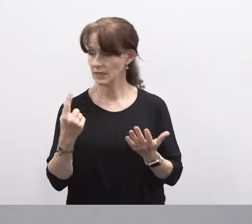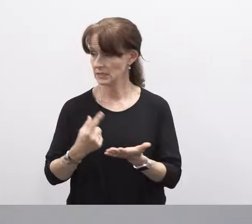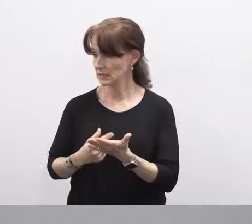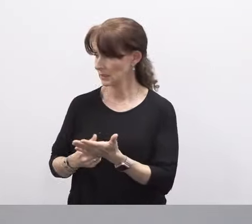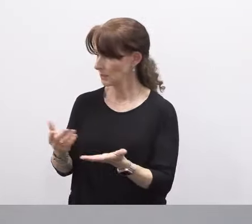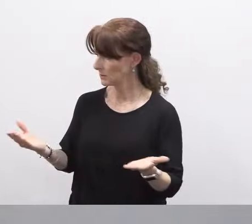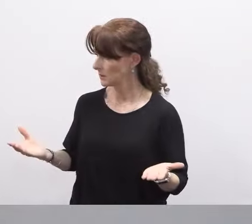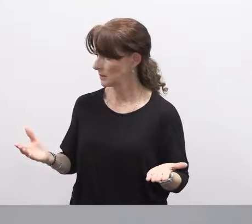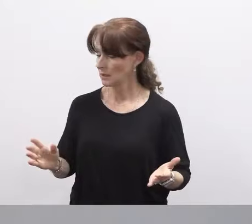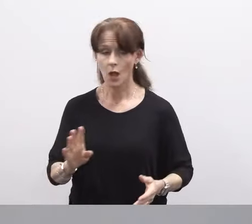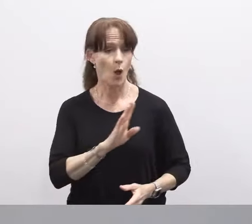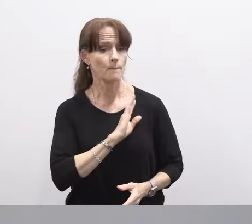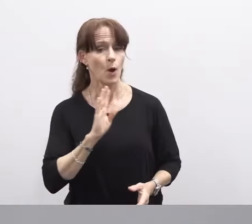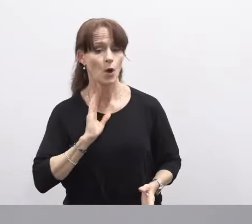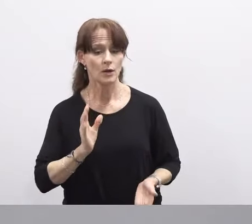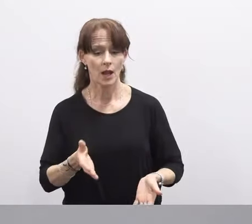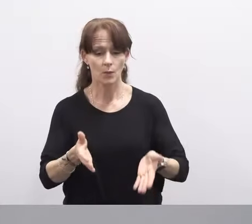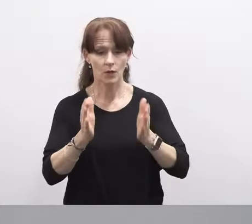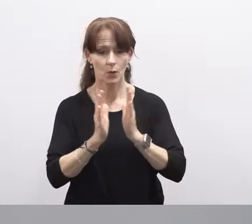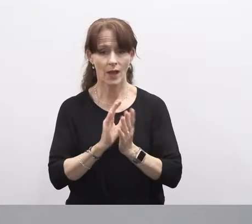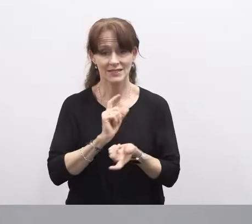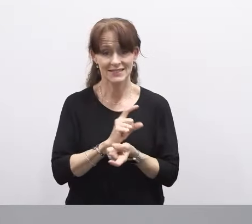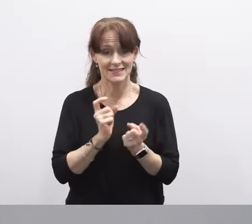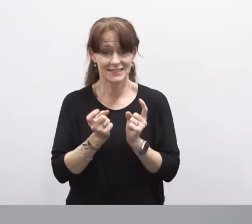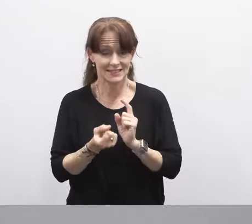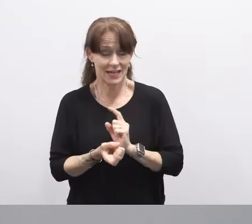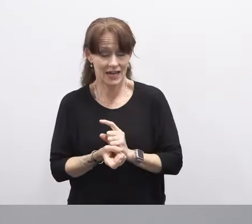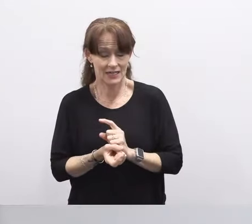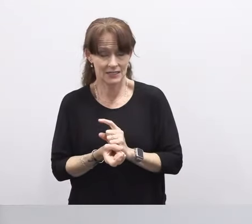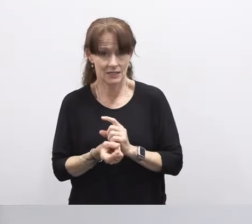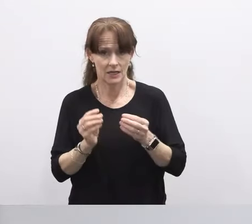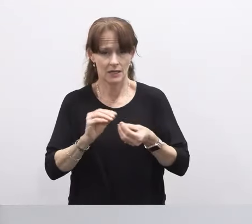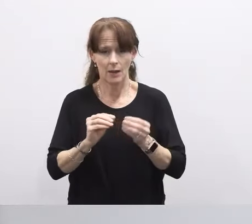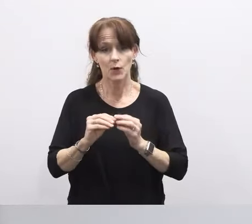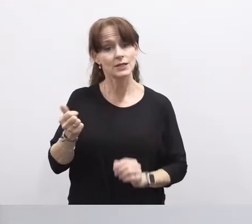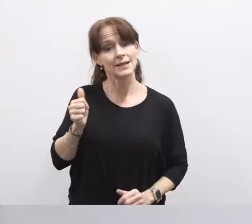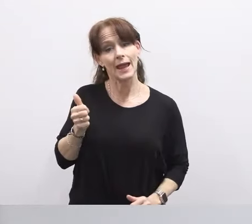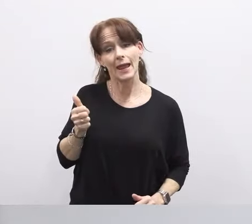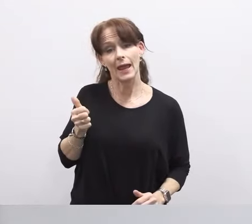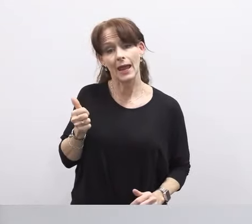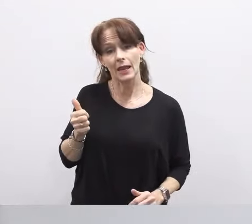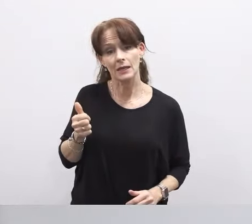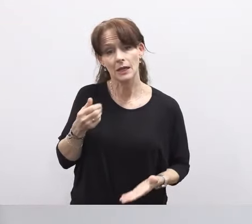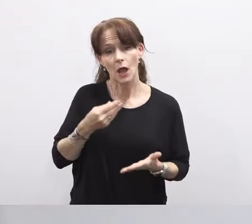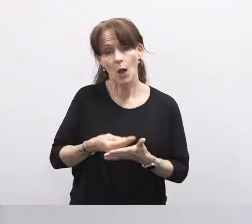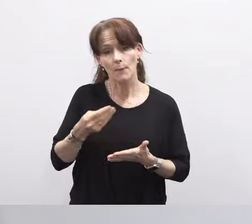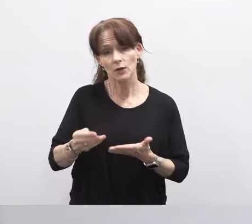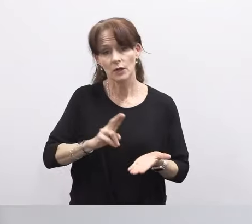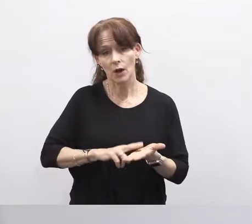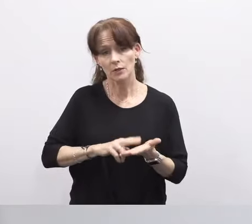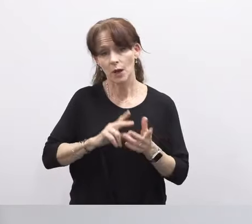Board members I'd like to request a change to number 10 on the purchasing and contracts report,